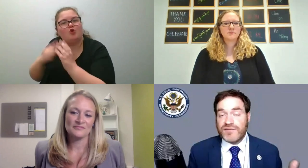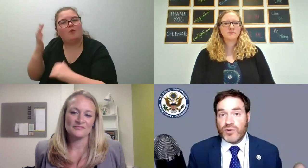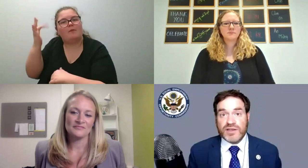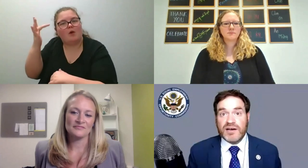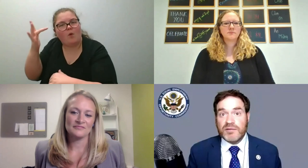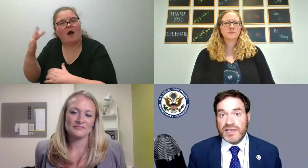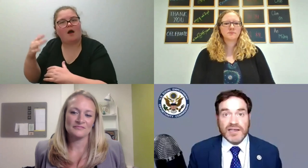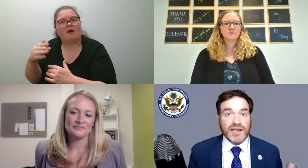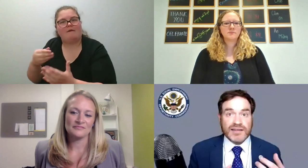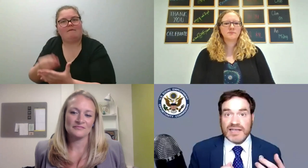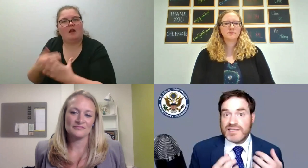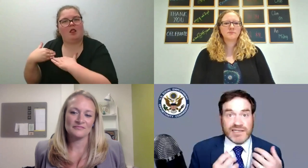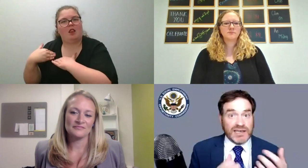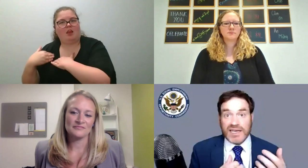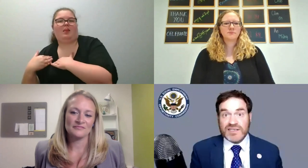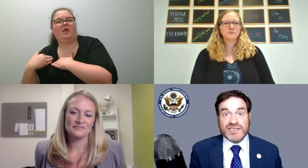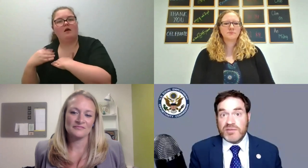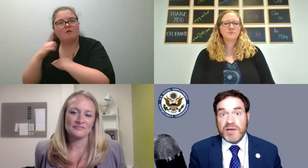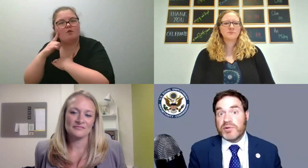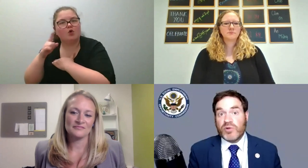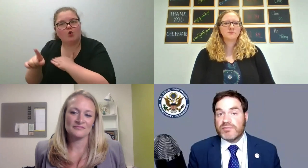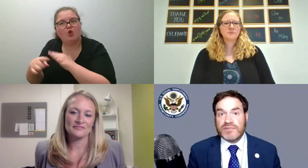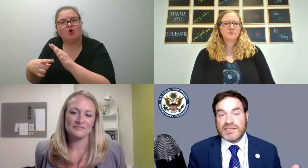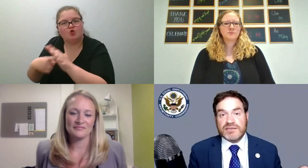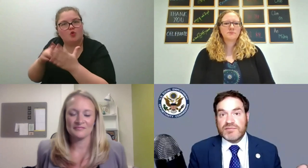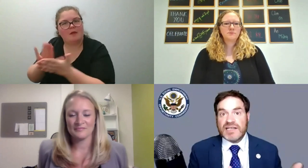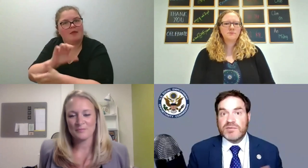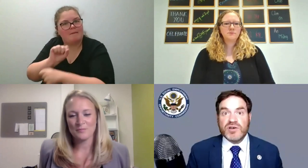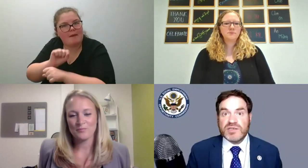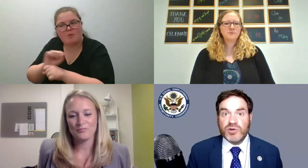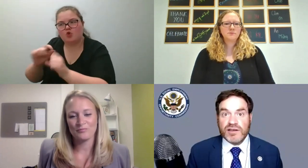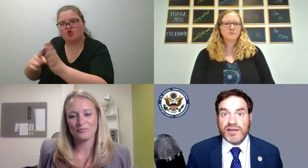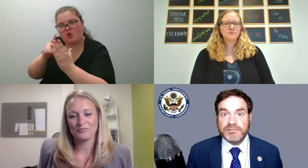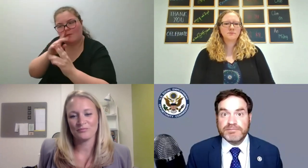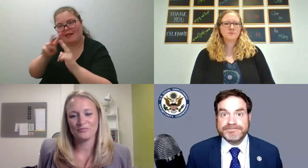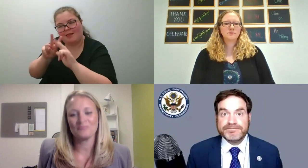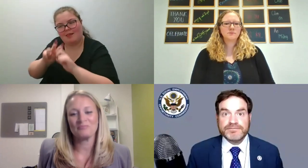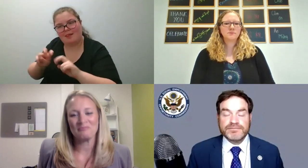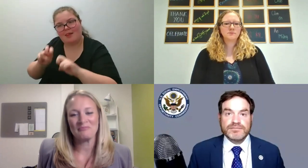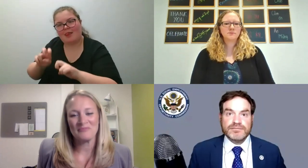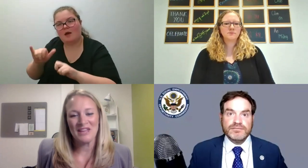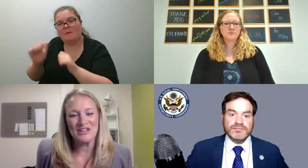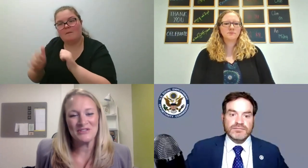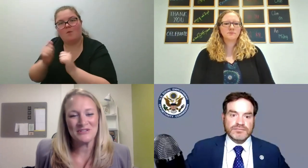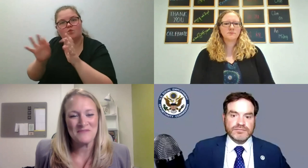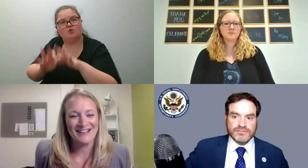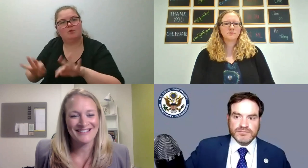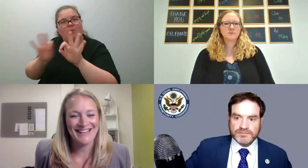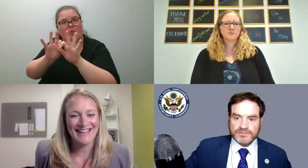for the company and give us the paperwork, that's the most important thing. Thank you so much.